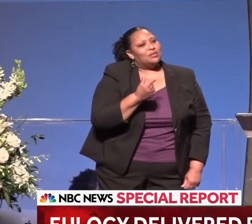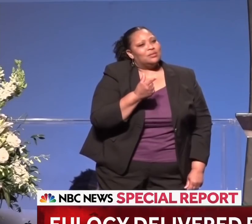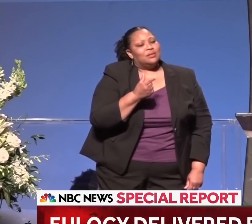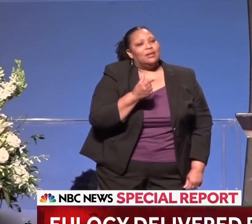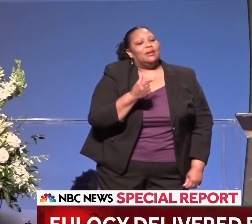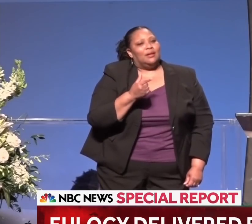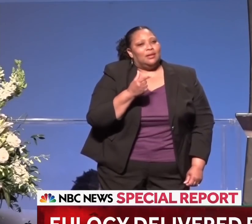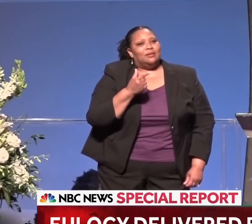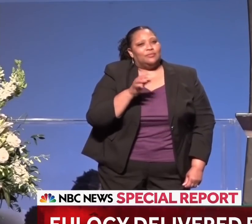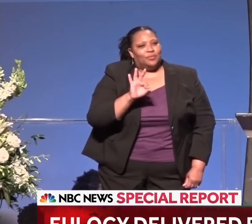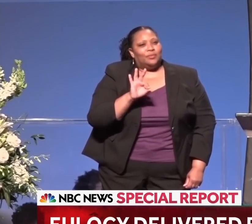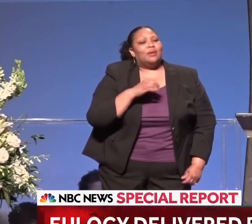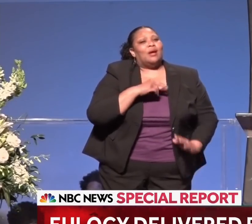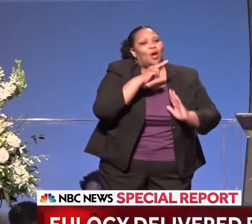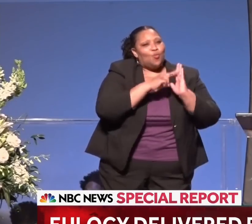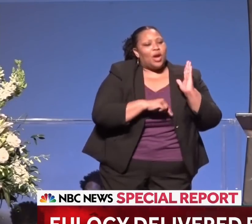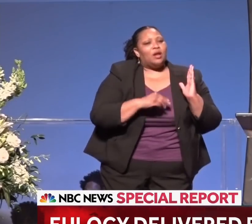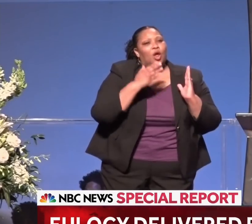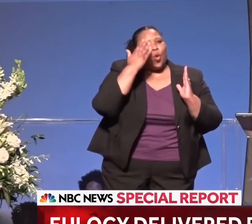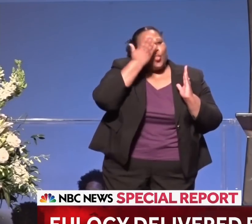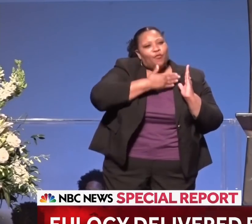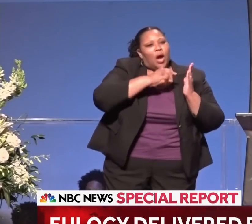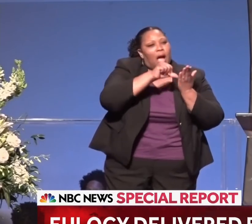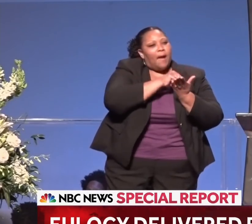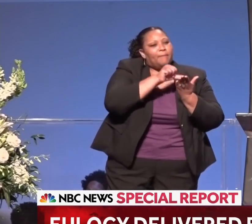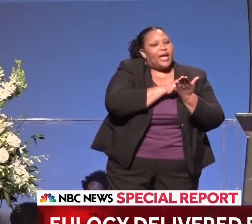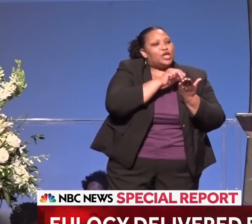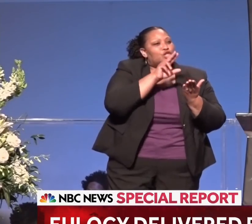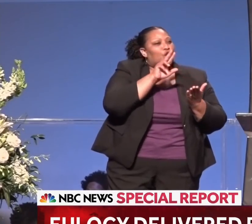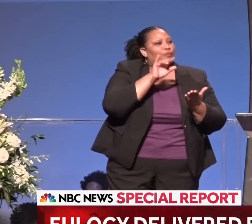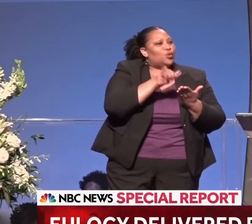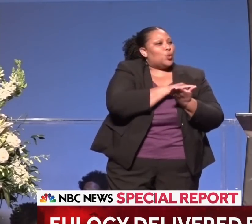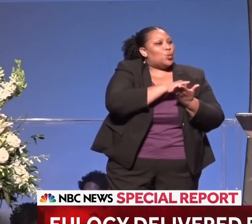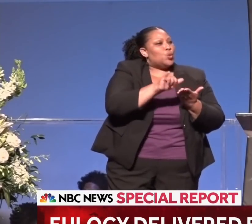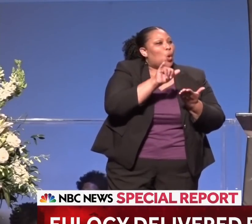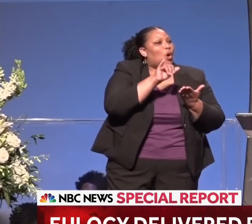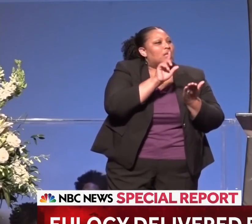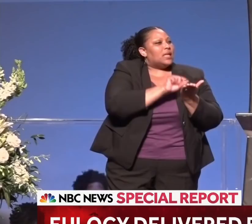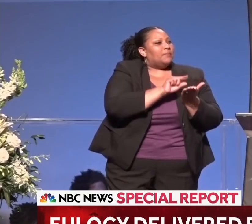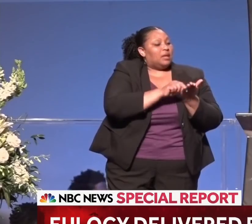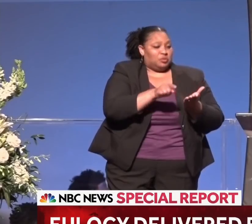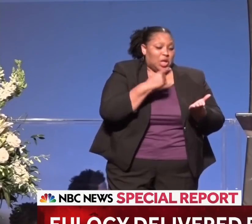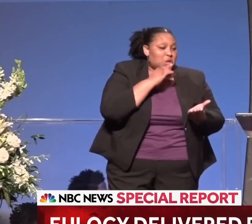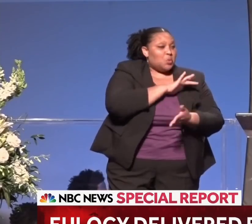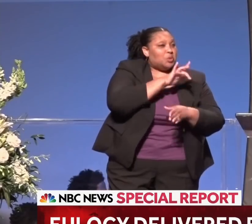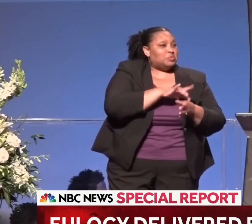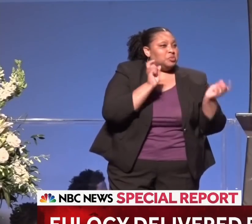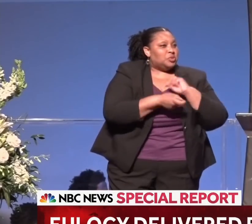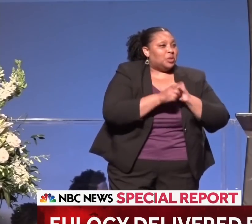IS THE BEGINNING OF THE FIGHT, THIS ISN’T THE END OF THE FIGHT. GEORGE, I READ ON THE FRONT PAGE